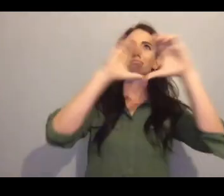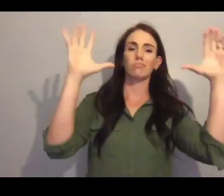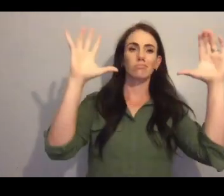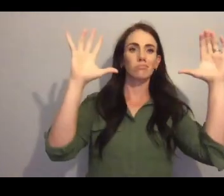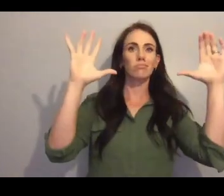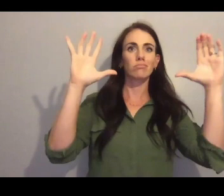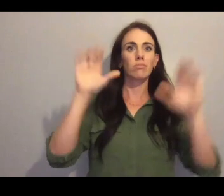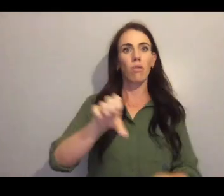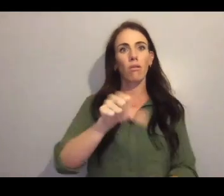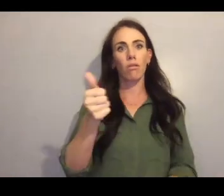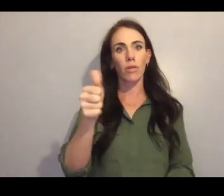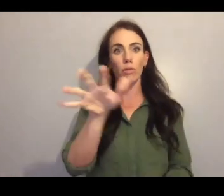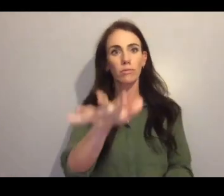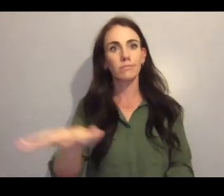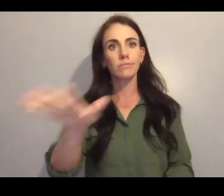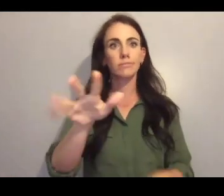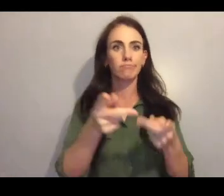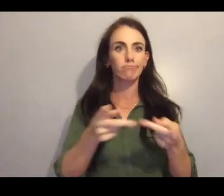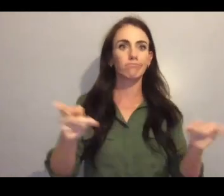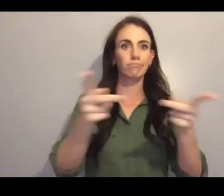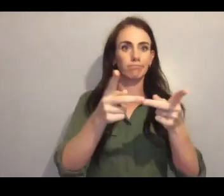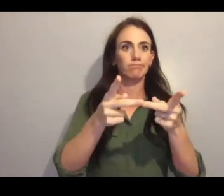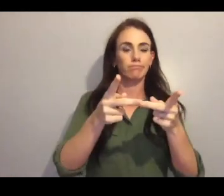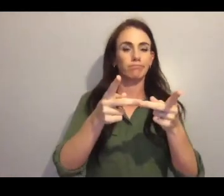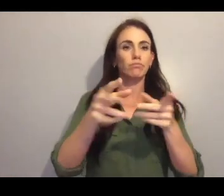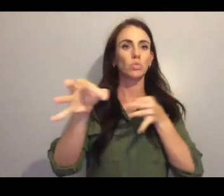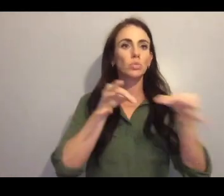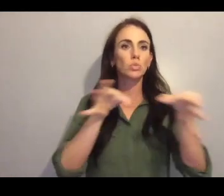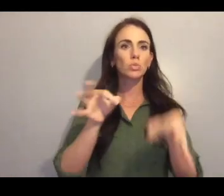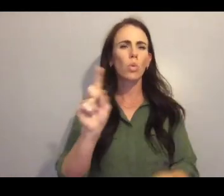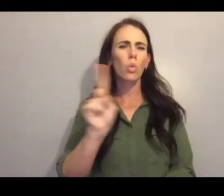and to just envision other areas or places